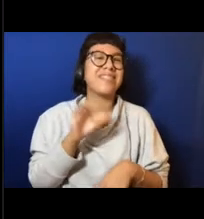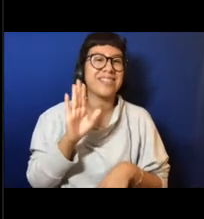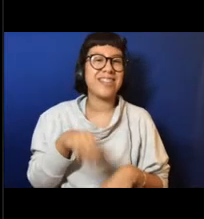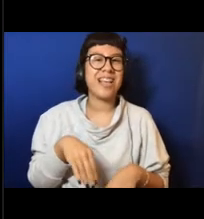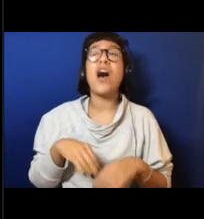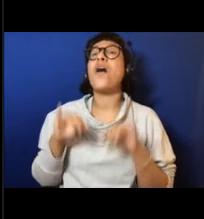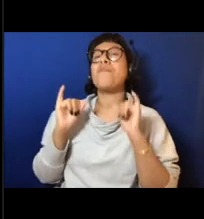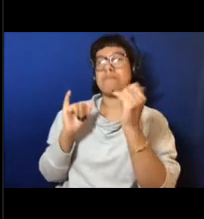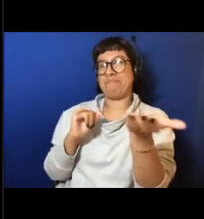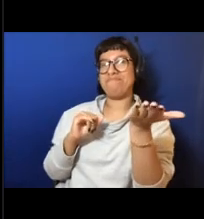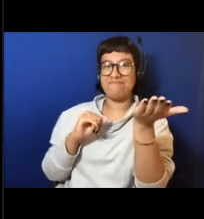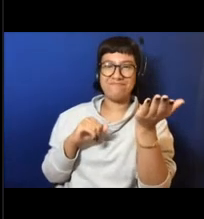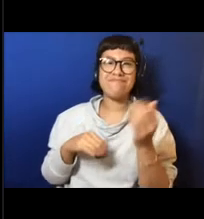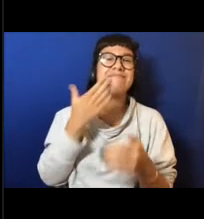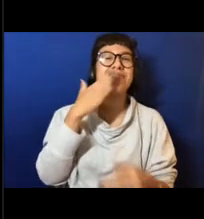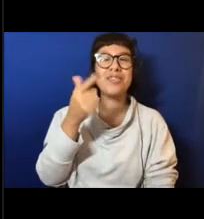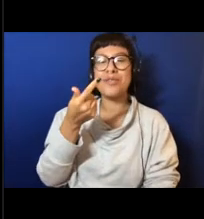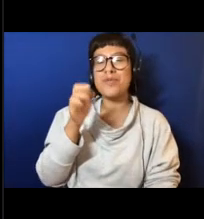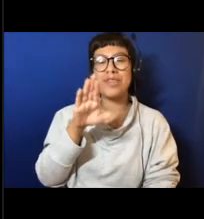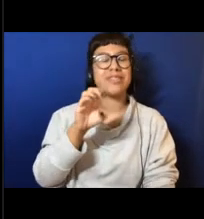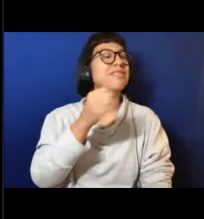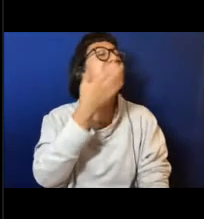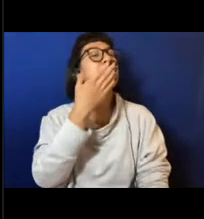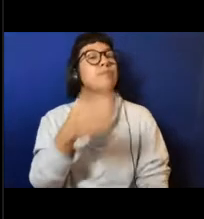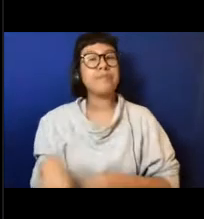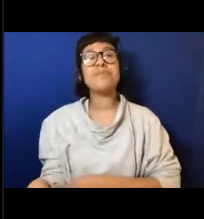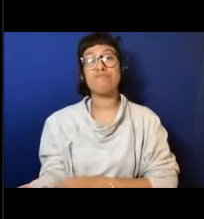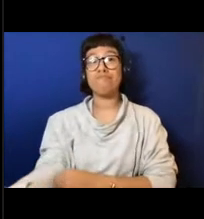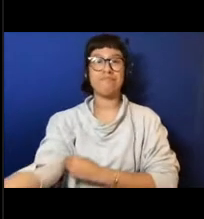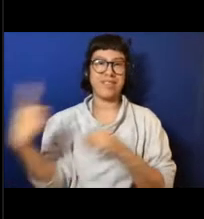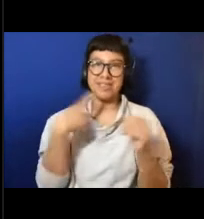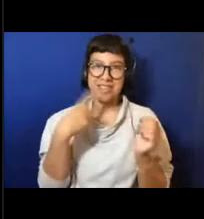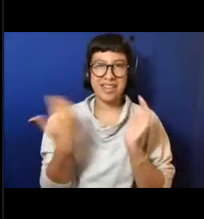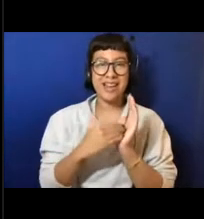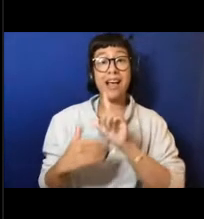There we go. Thank you, Grace. [Grace] Thank you. Okay, so like I was saying, here on the left,